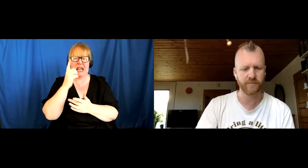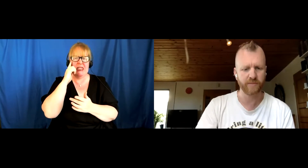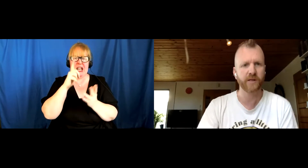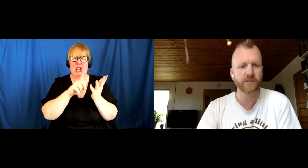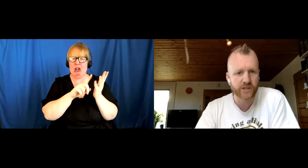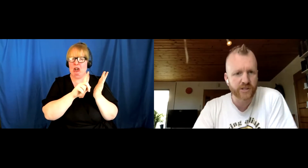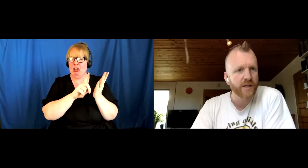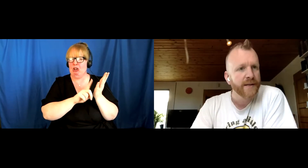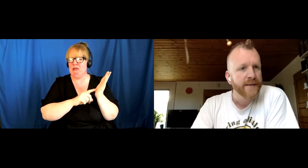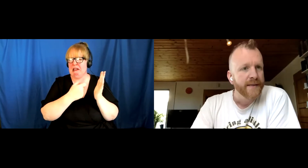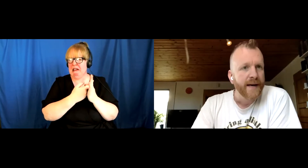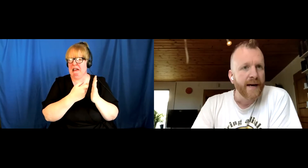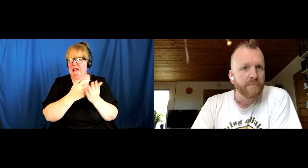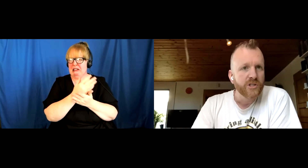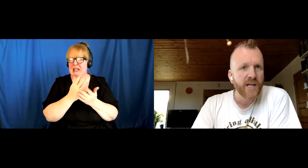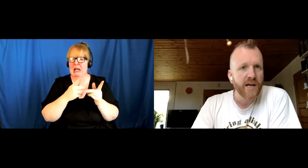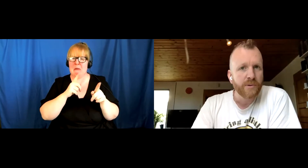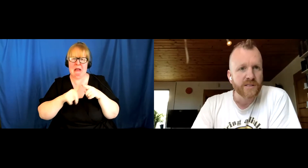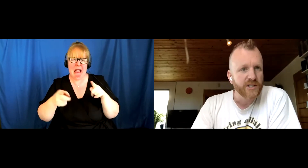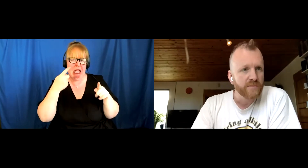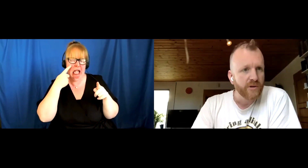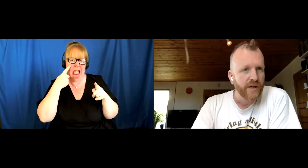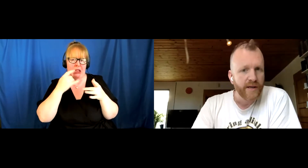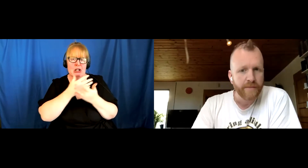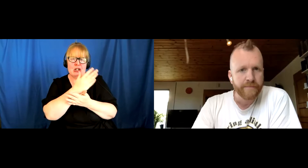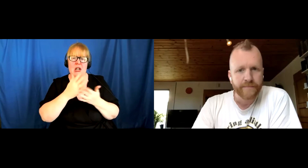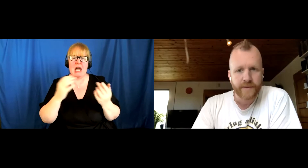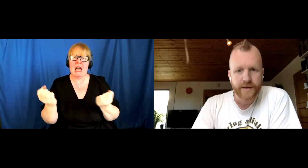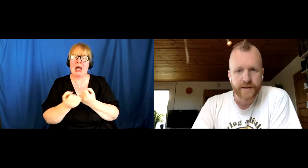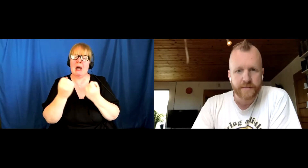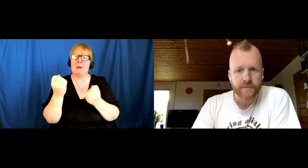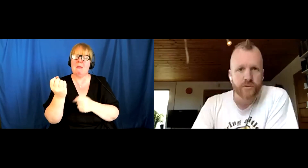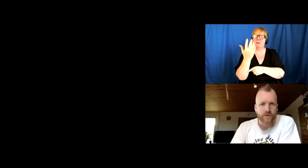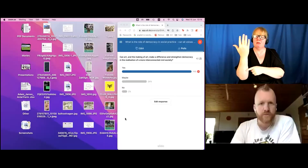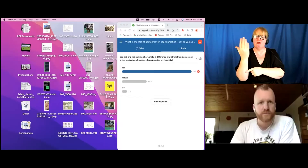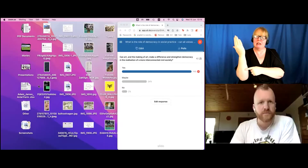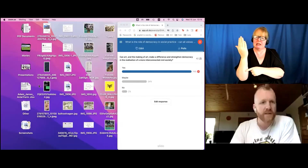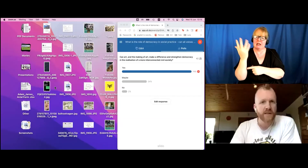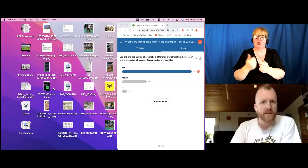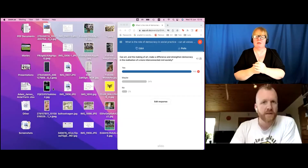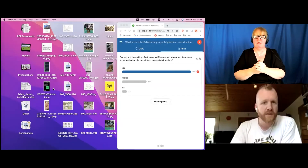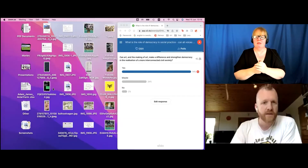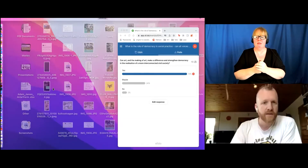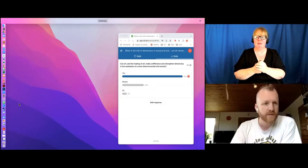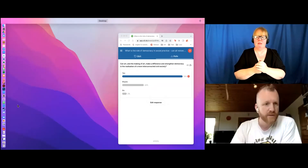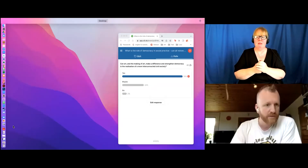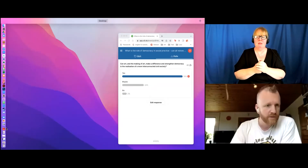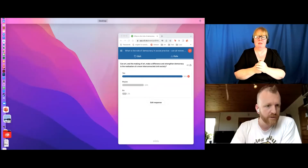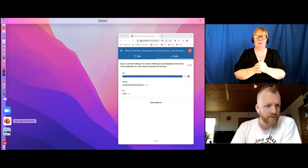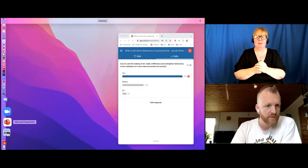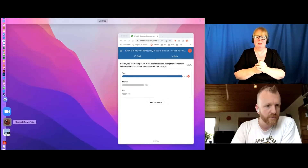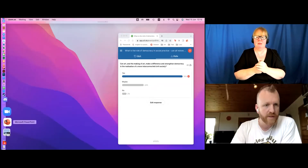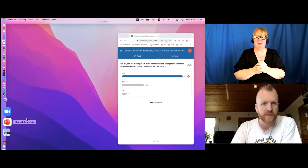But I'm going to just share a presentation I've got here and go to this